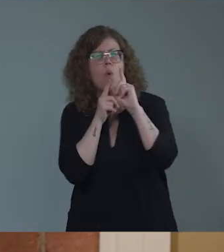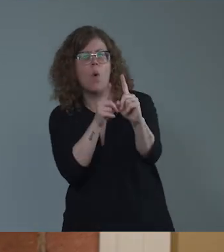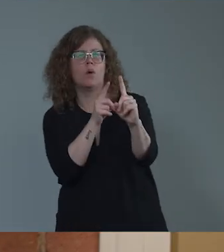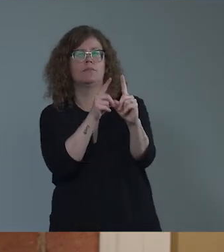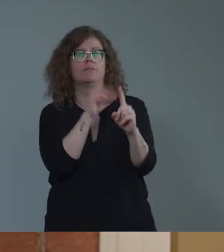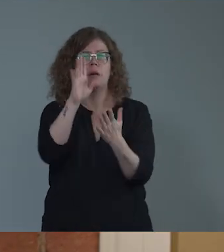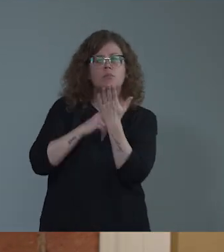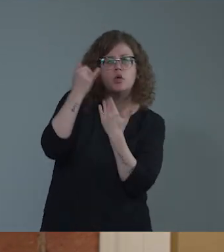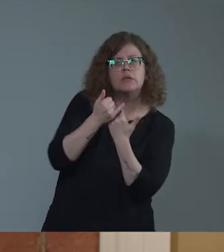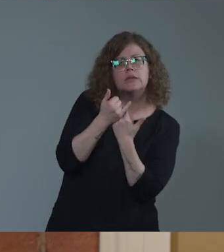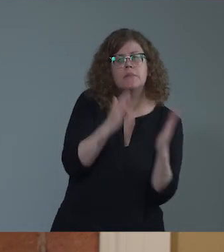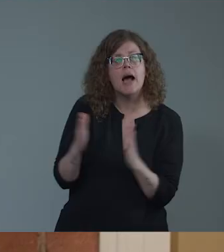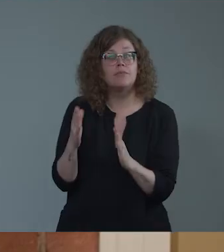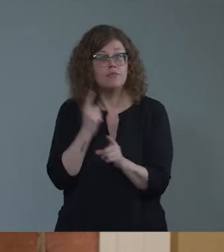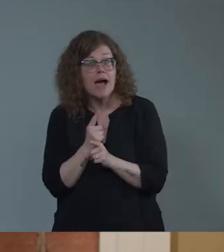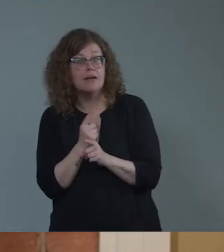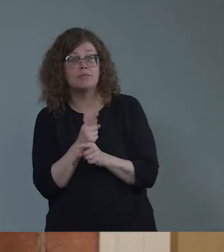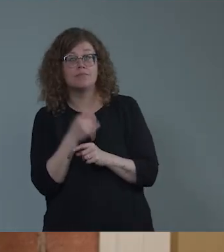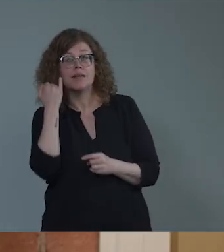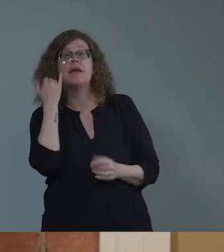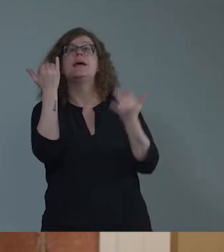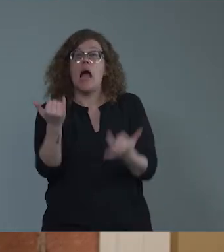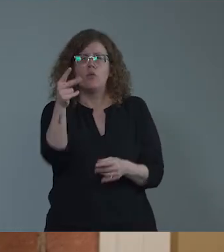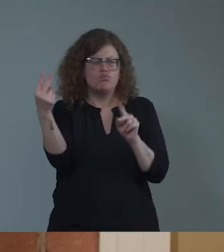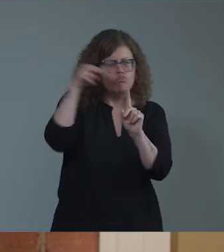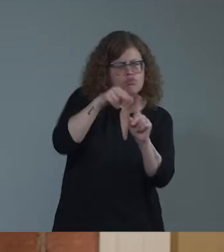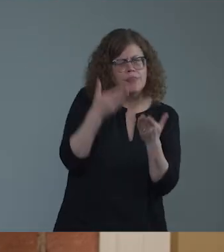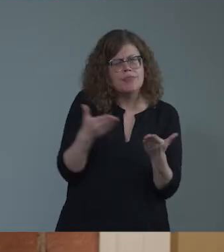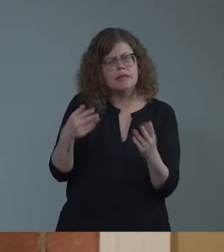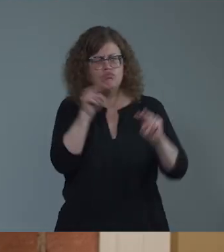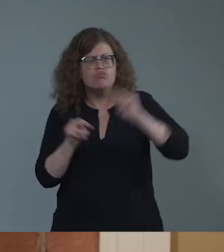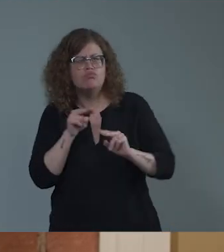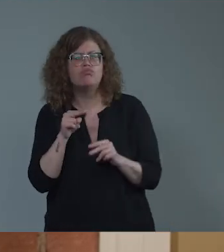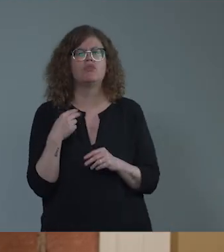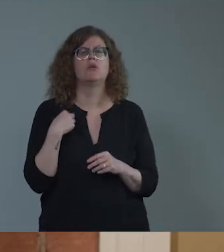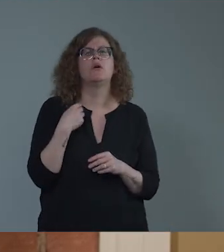I am going to give you one little caveat on that. Artists who are more emerging,